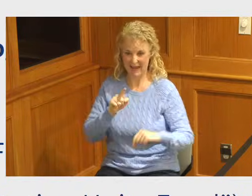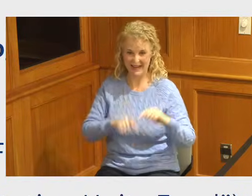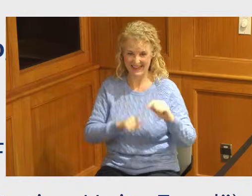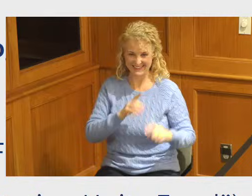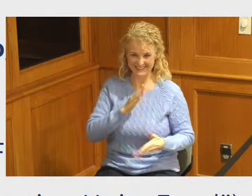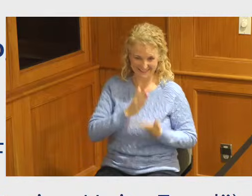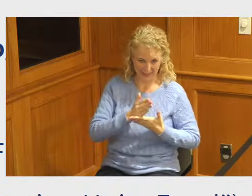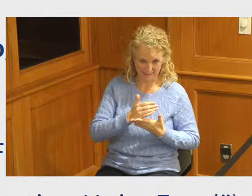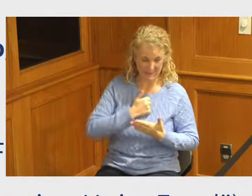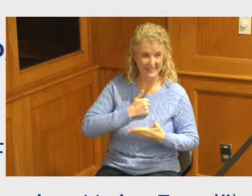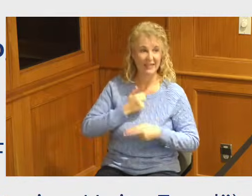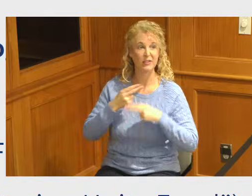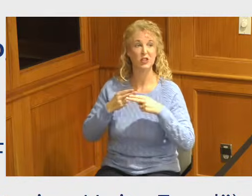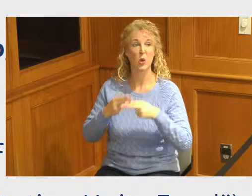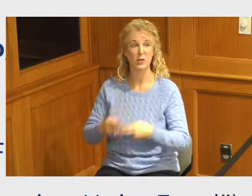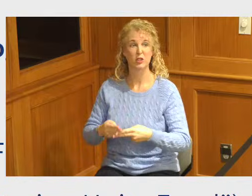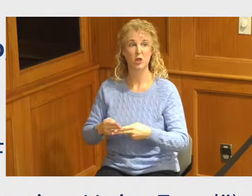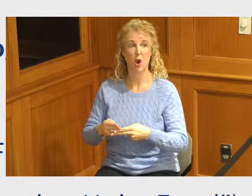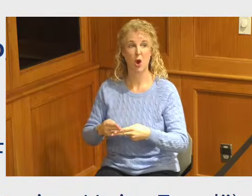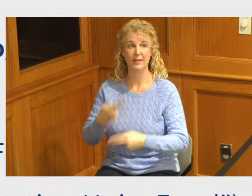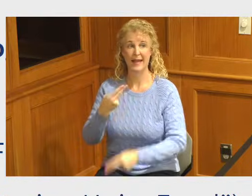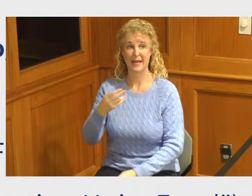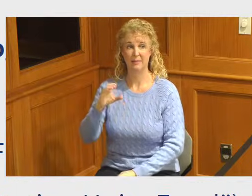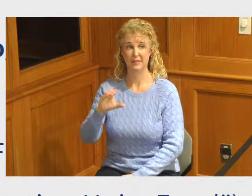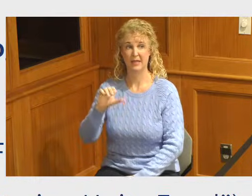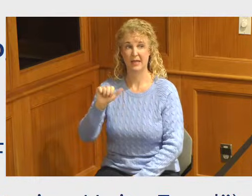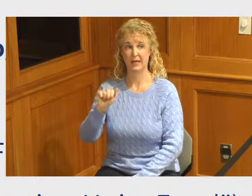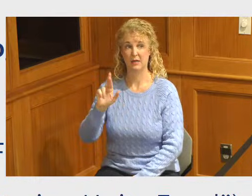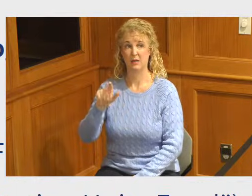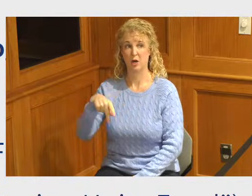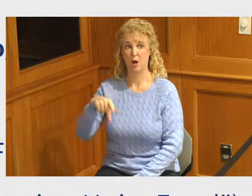we call this with the county the Hamilton County American Rescue Plan Act affordable housing